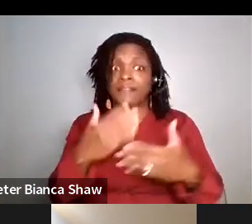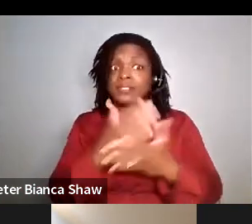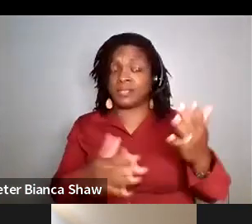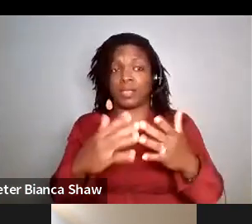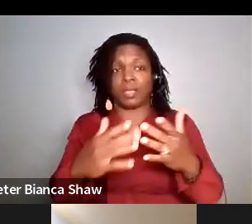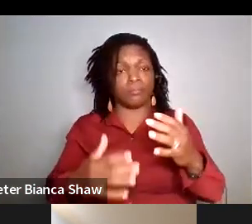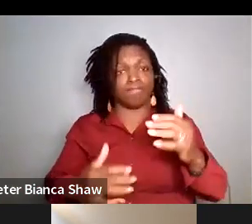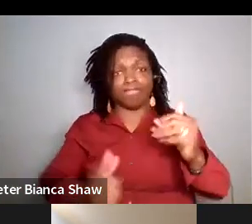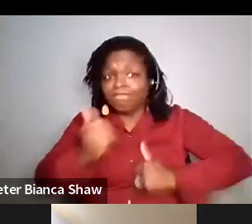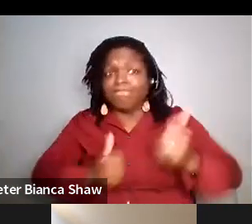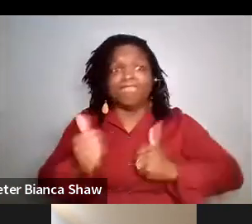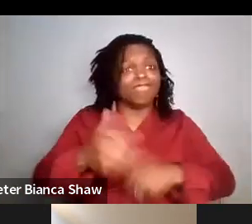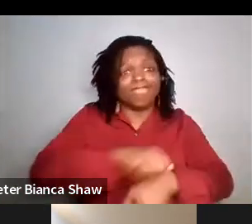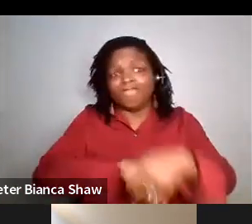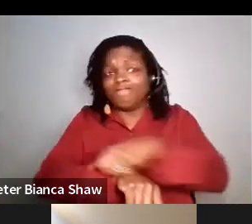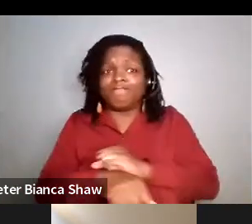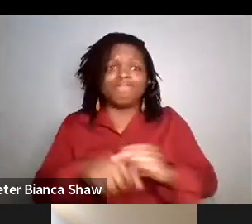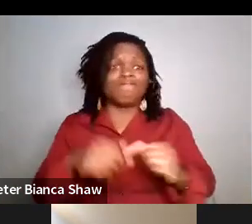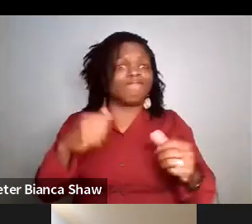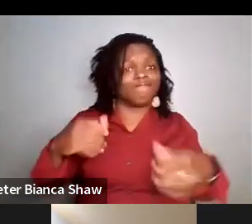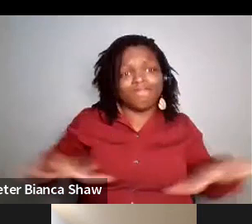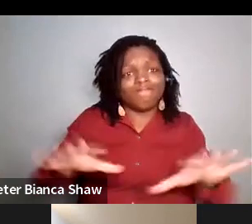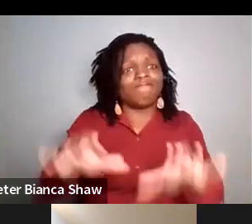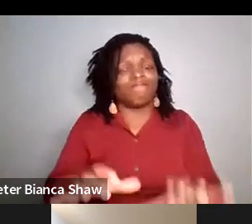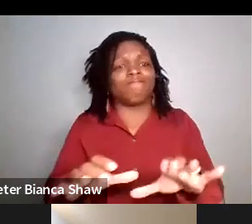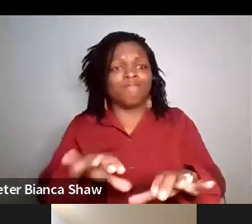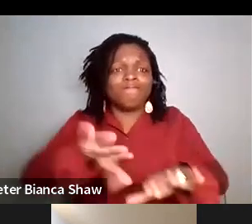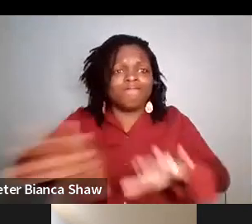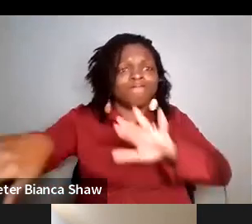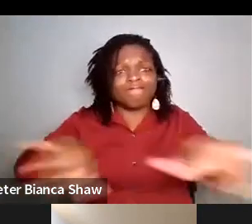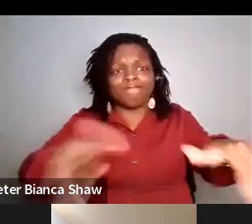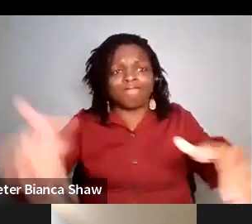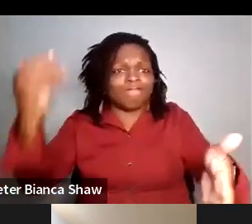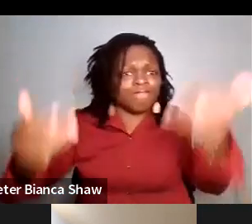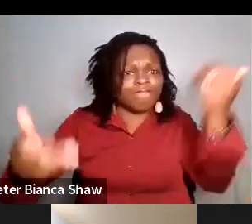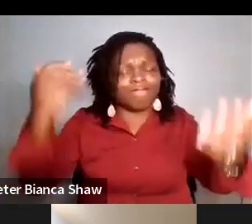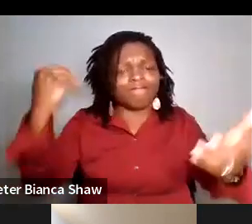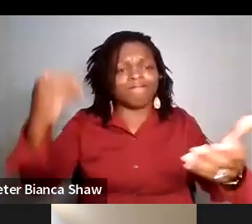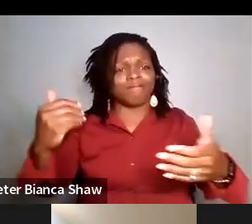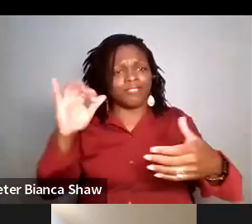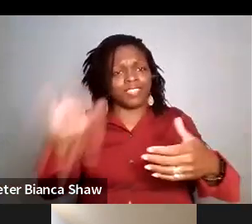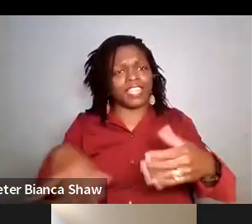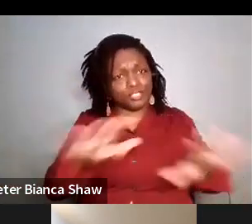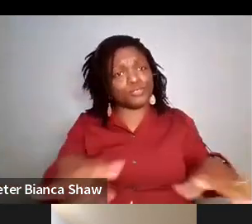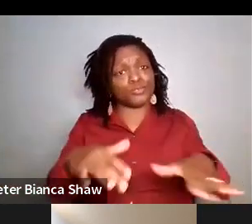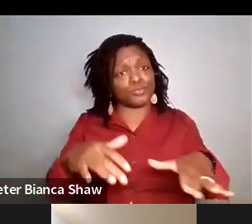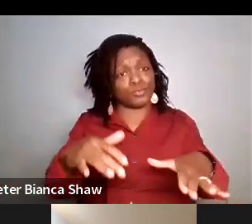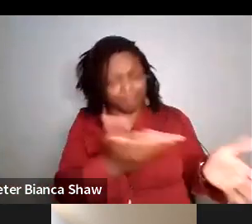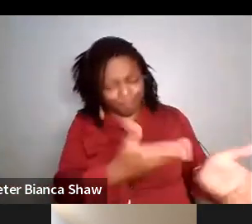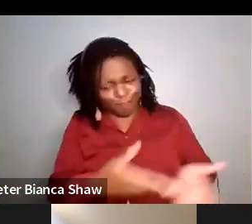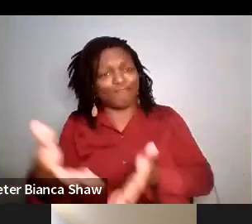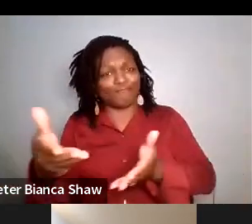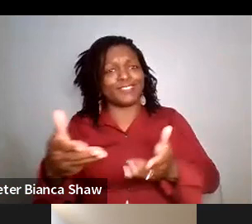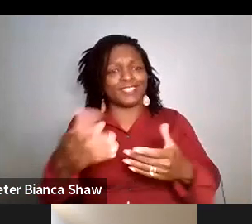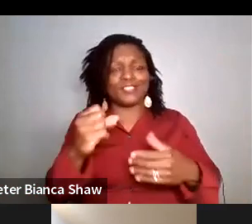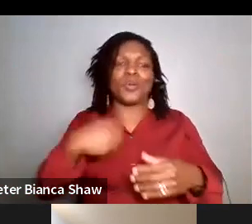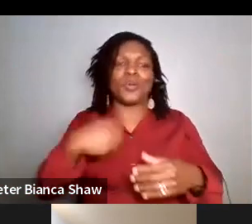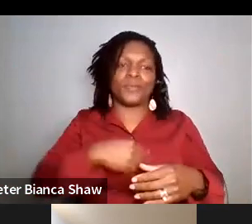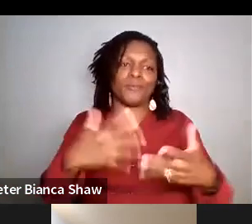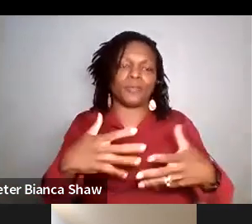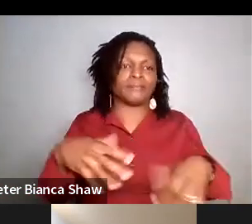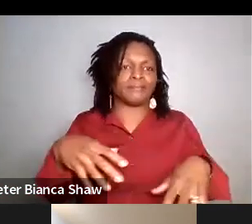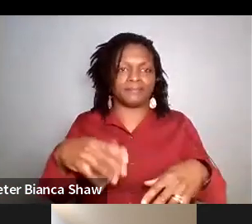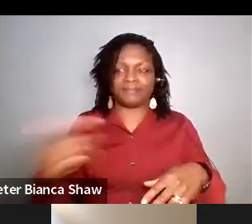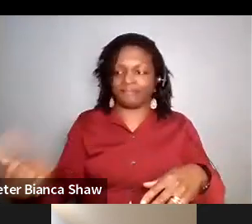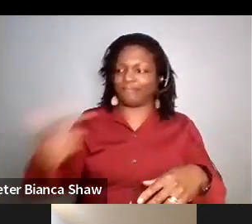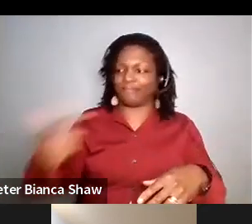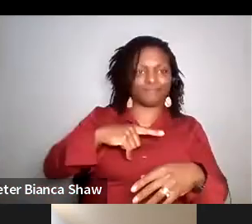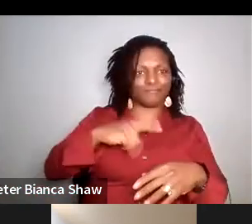that a pavement the way for our children doing a tremendous job, and we've just got we've got to pick up the torch and keep carrying it to create better opportunities in those areas.